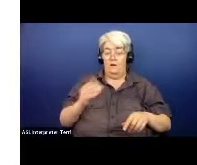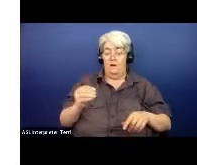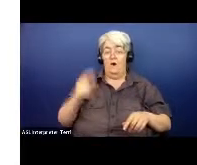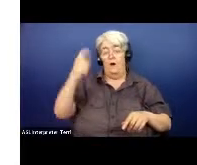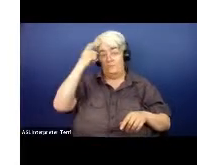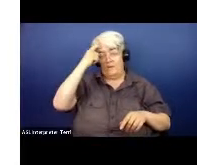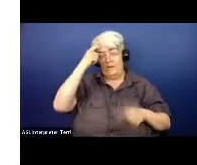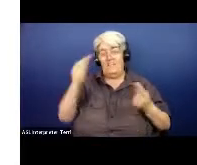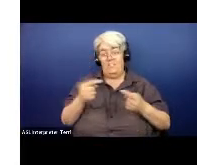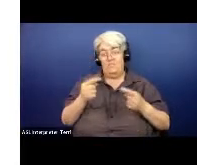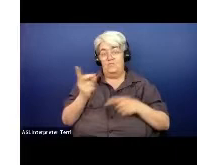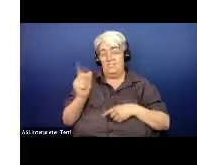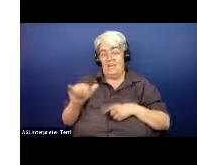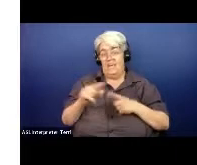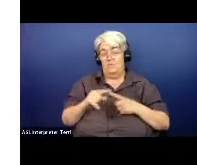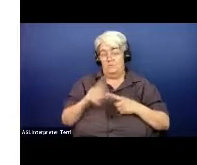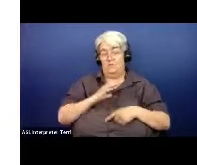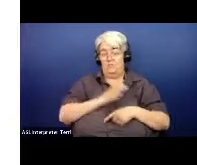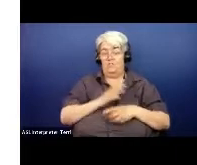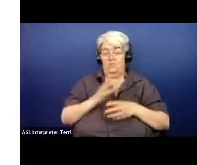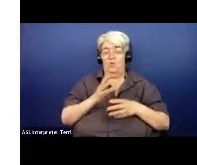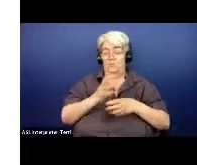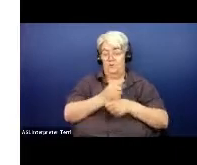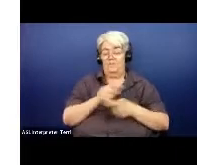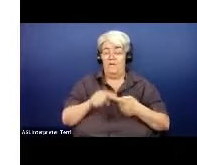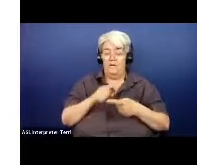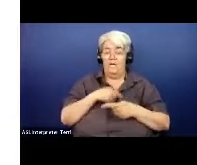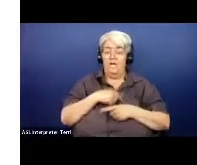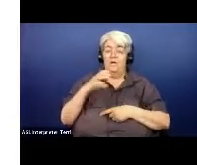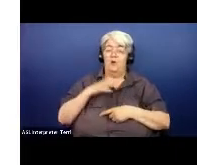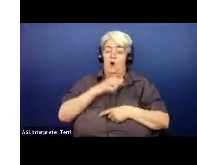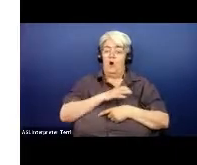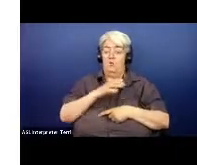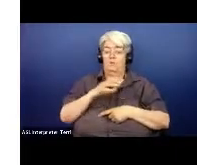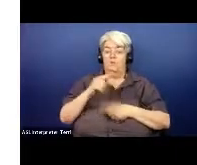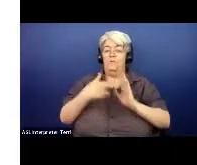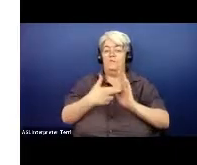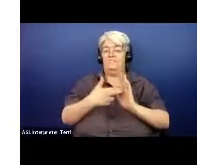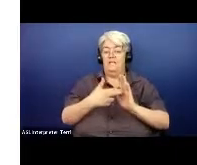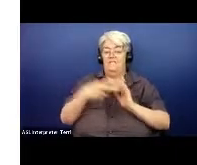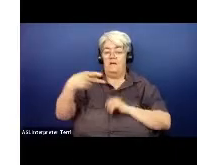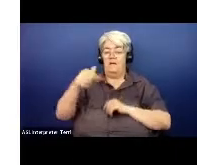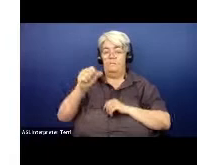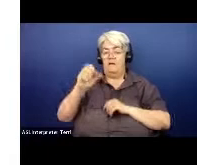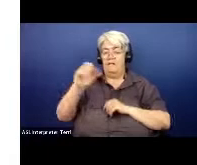day on the Hill to the congressional briefing. I was part of the committee. Congressman and -- representative Pascrell and Bacon carried